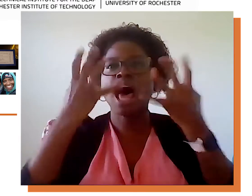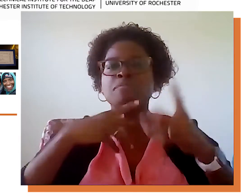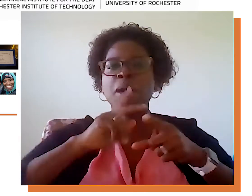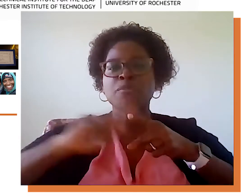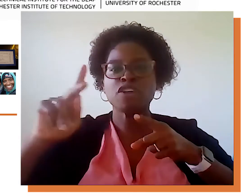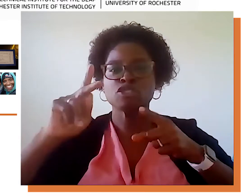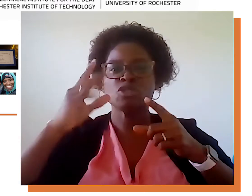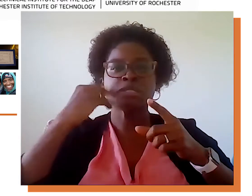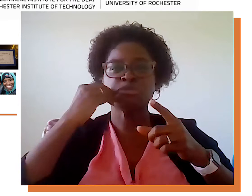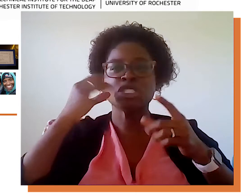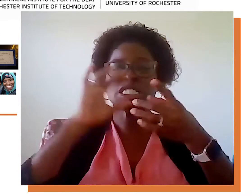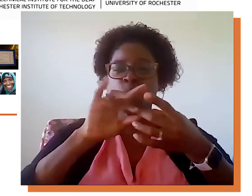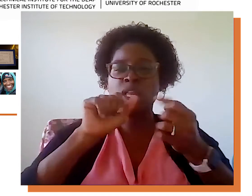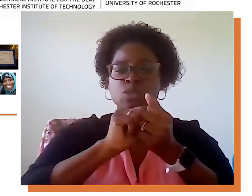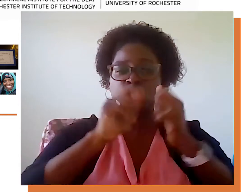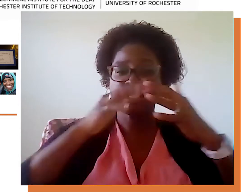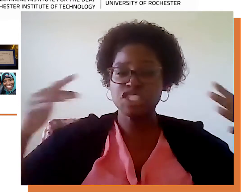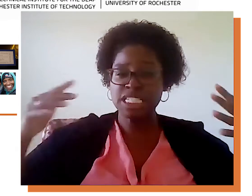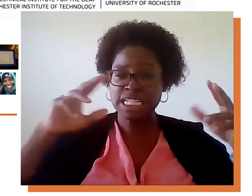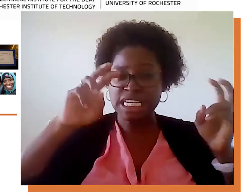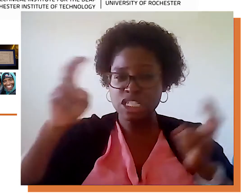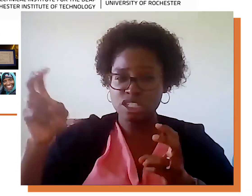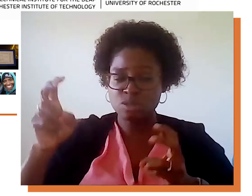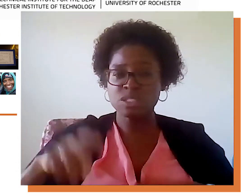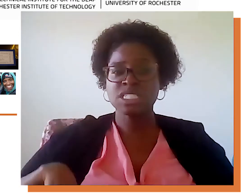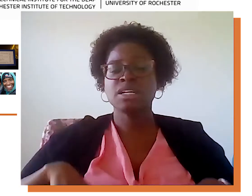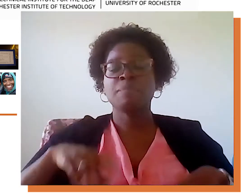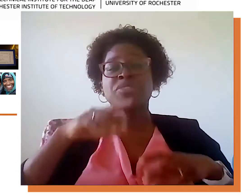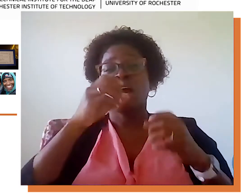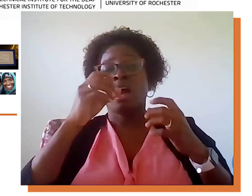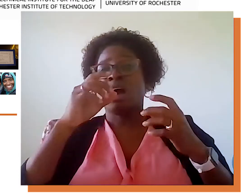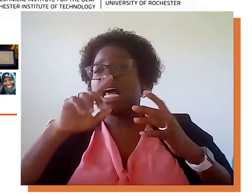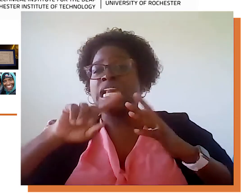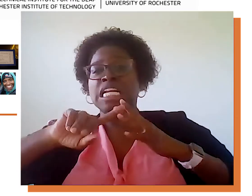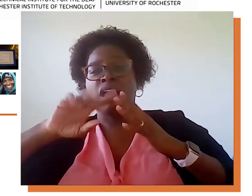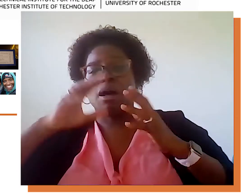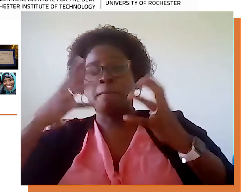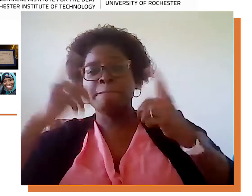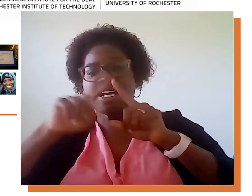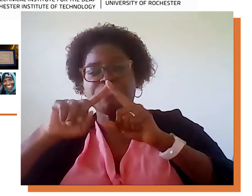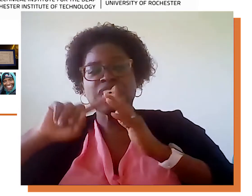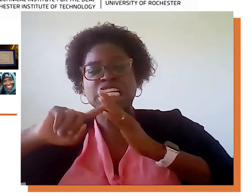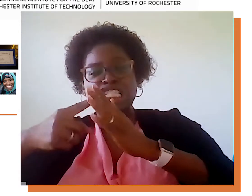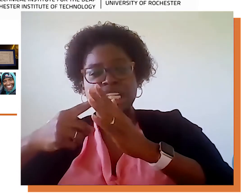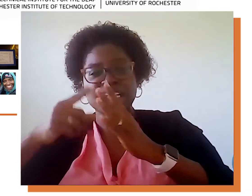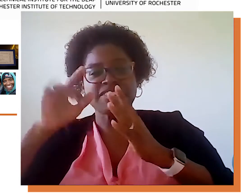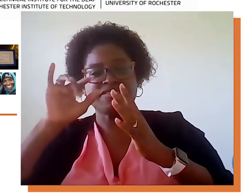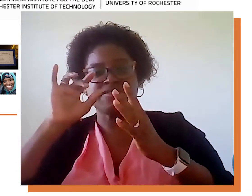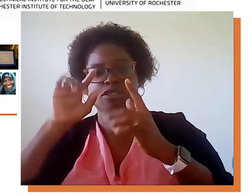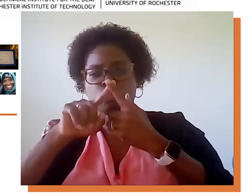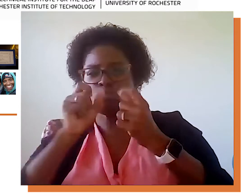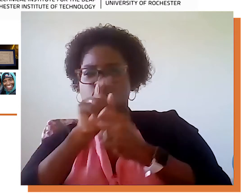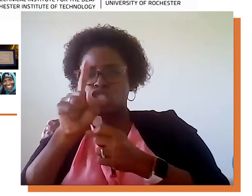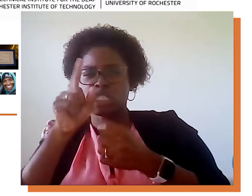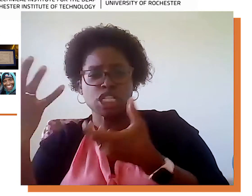I had a number of professional experiences with regard to diversity issues, multicultural initiative issues,